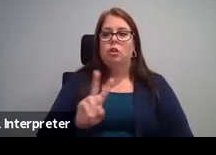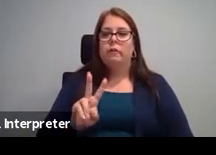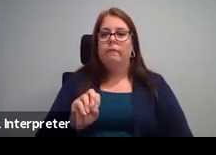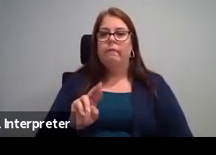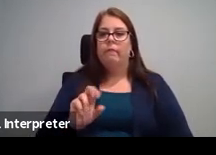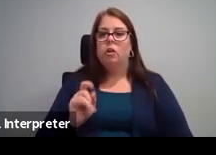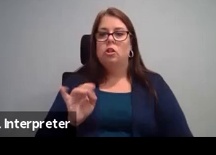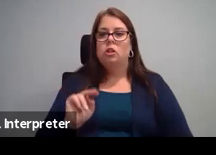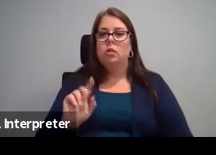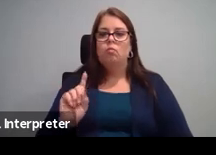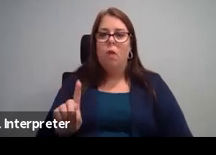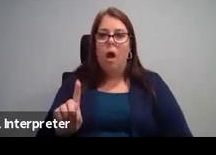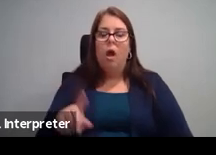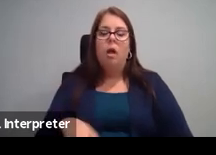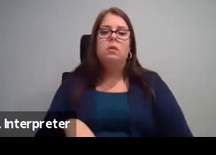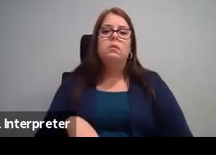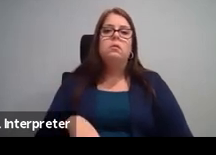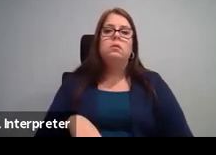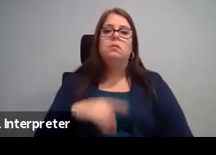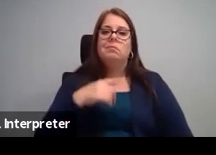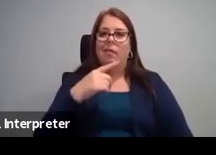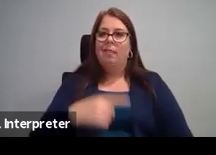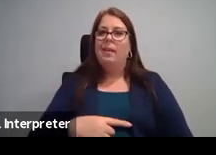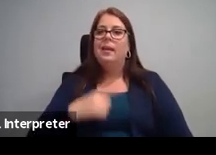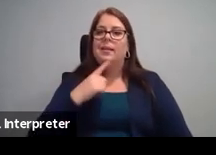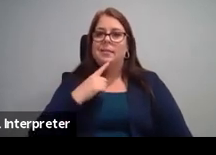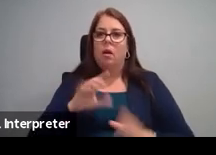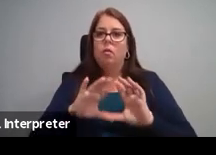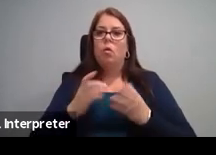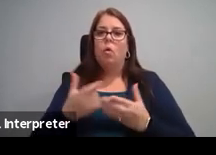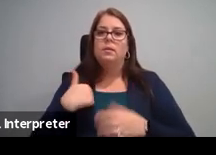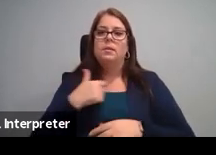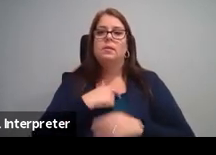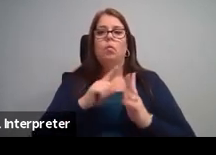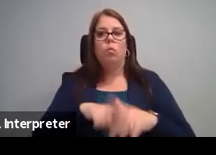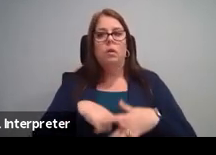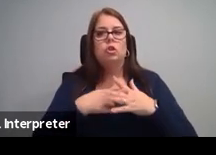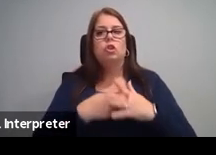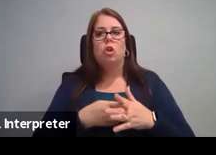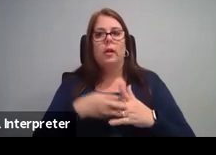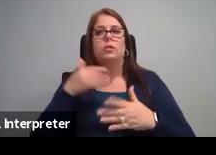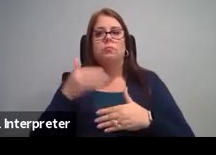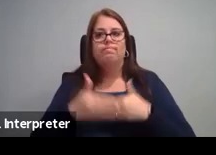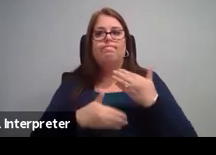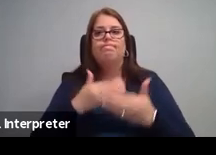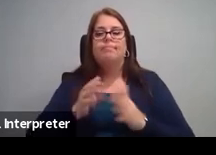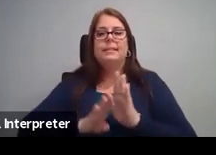Cathy Reznicek: Click on those. So this is these are the things that we're starting to put Cathy Reznicek: Out there. For our consortium.